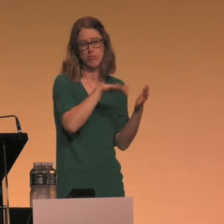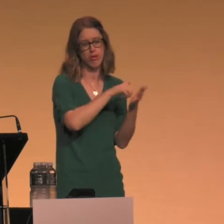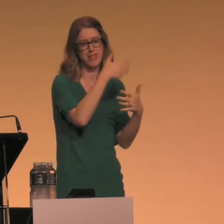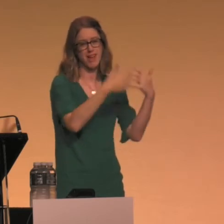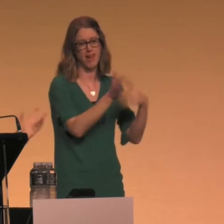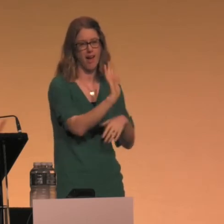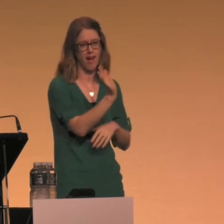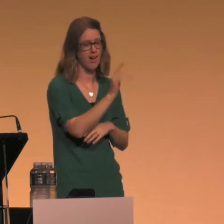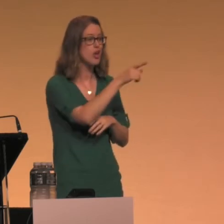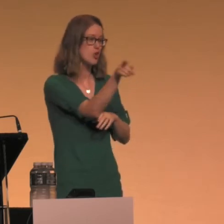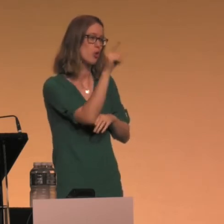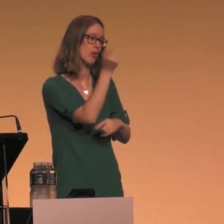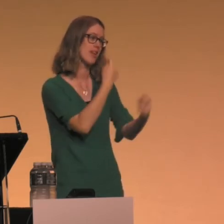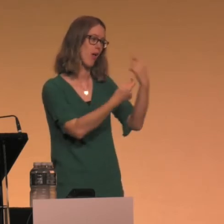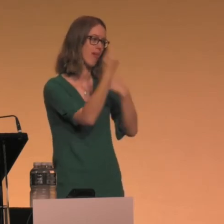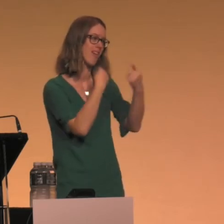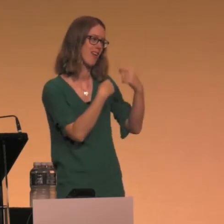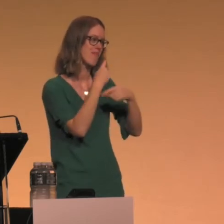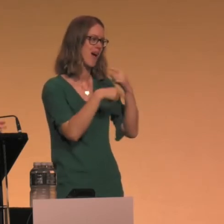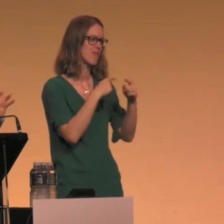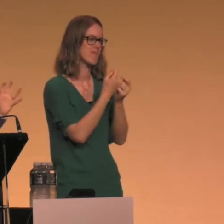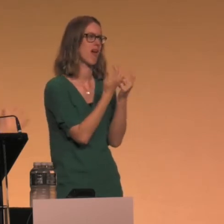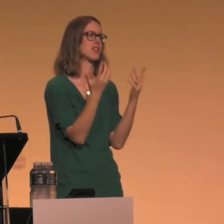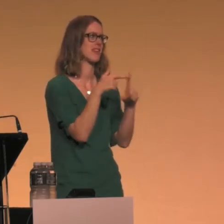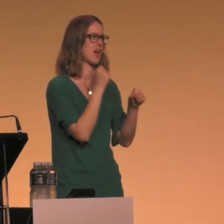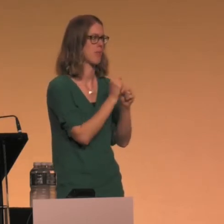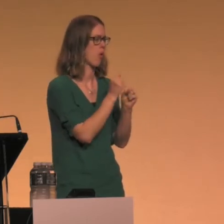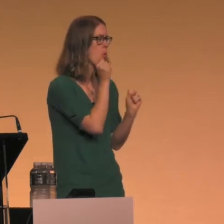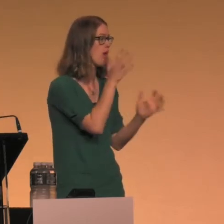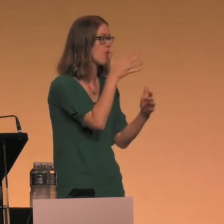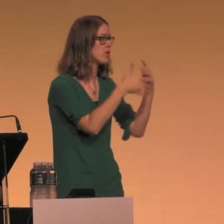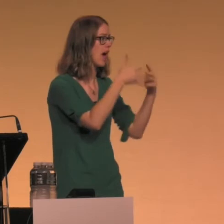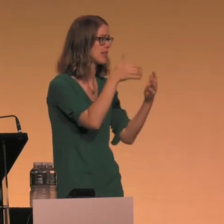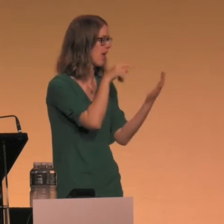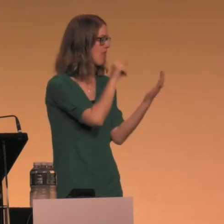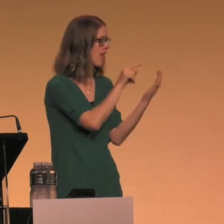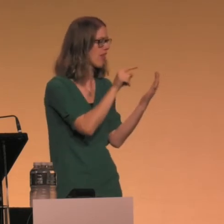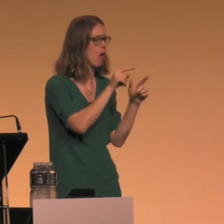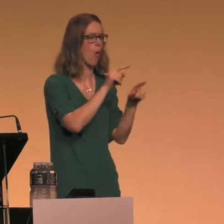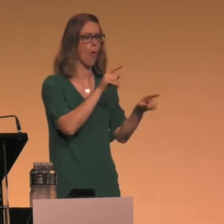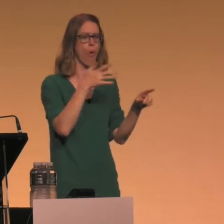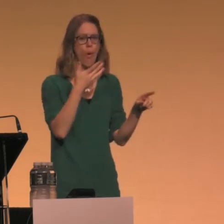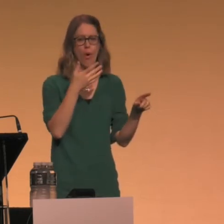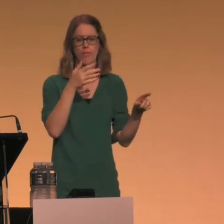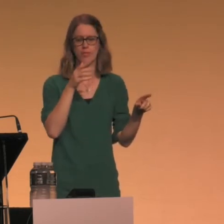You can all tell me about lots of examples of where you've got wonderful datasets or that or wherever, or you know that, and we heard yesterday